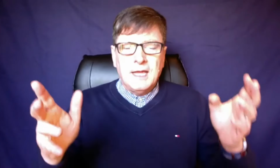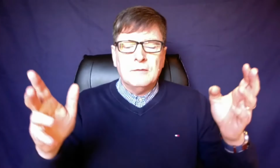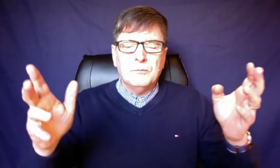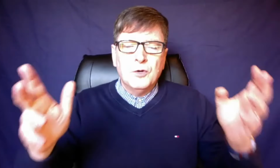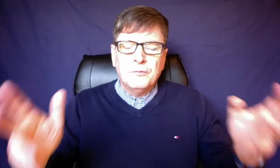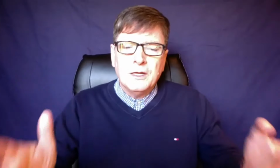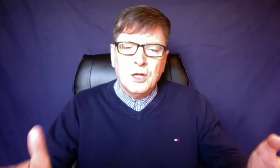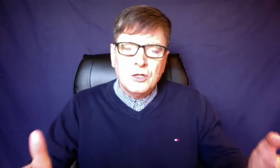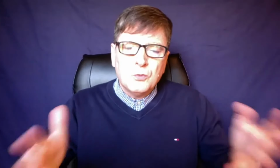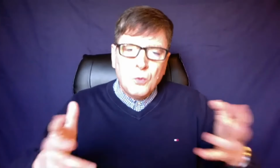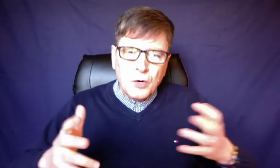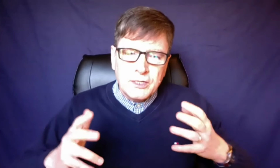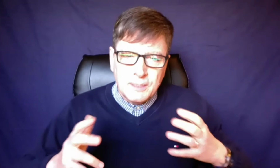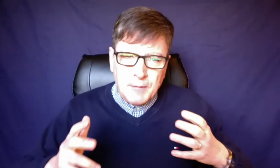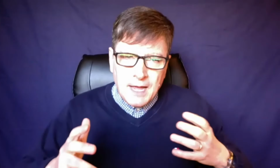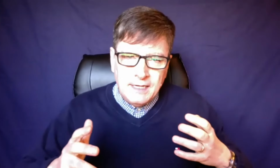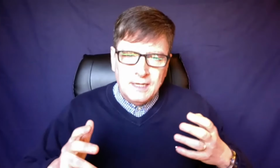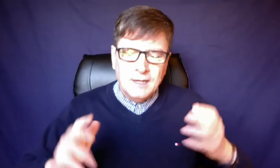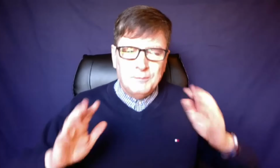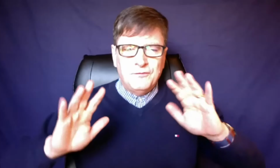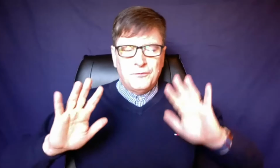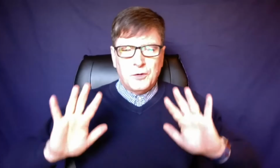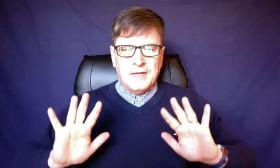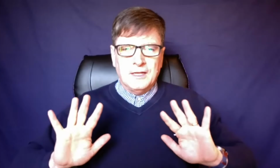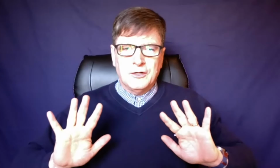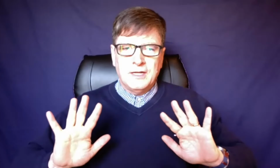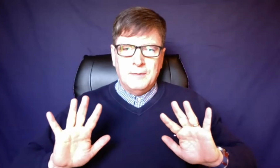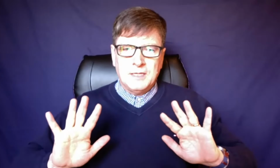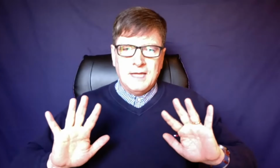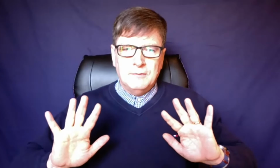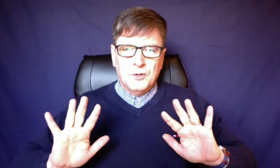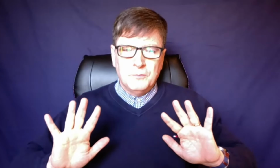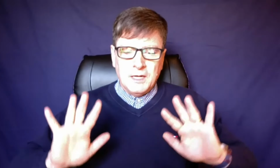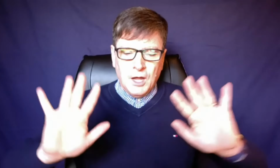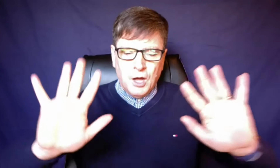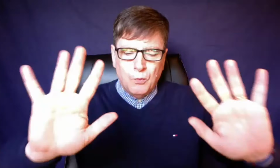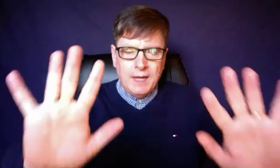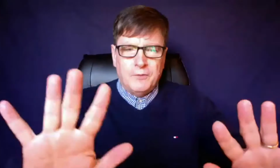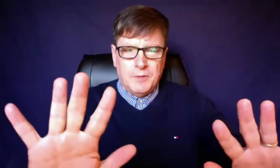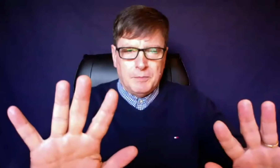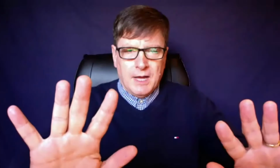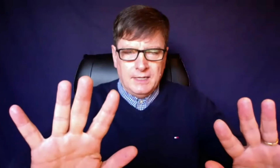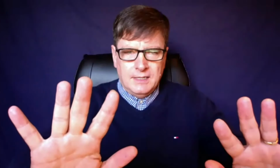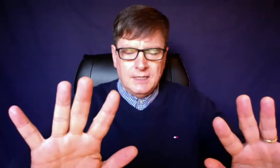The second imitation basic is that children generally learn to imitate movement toward it is body